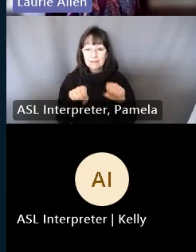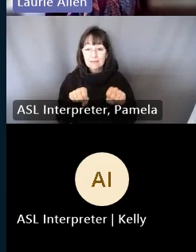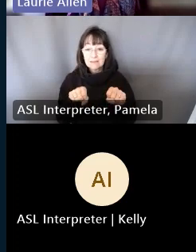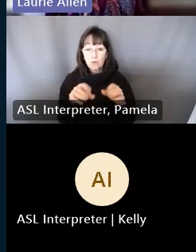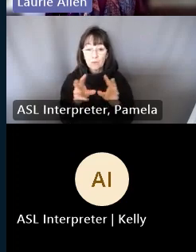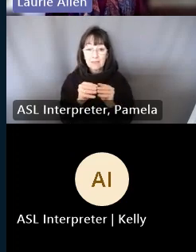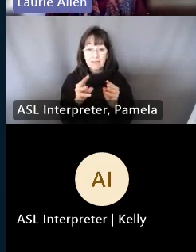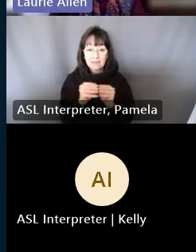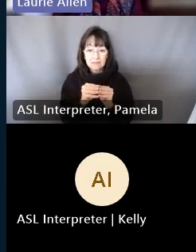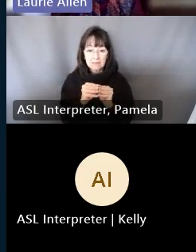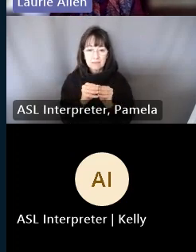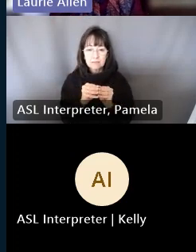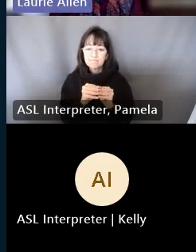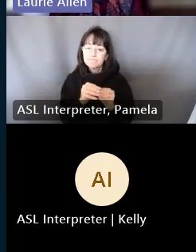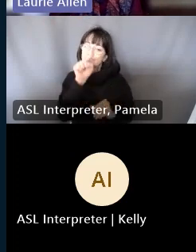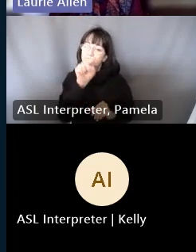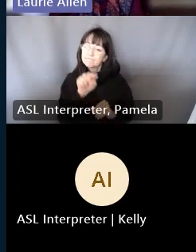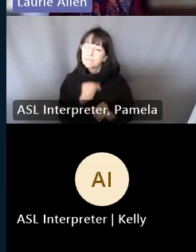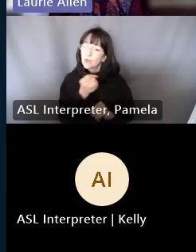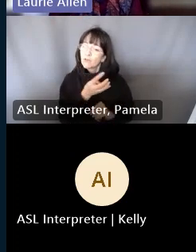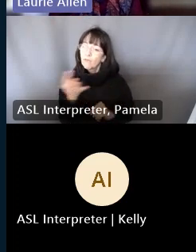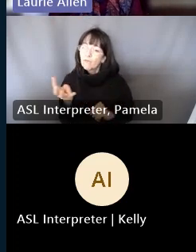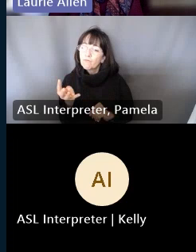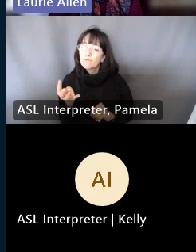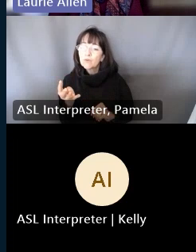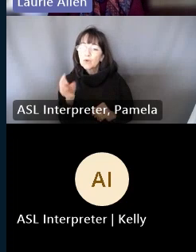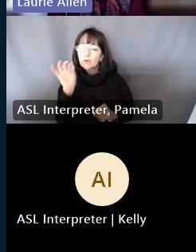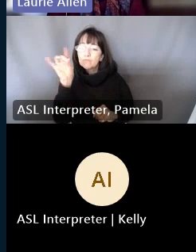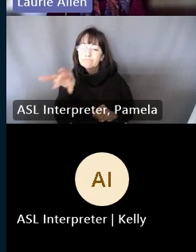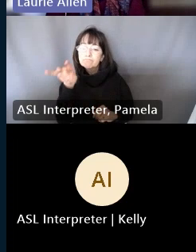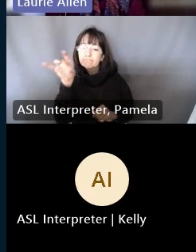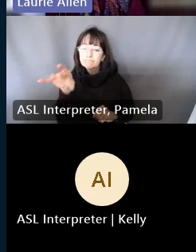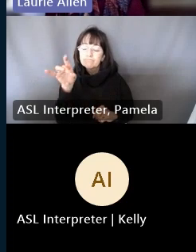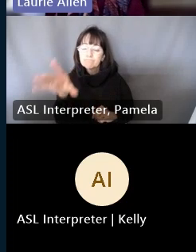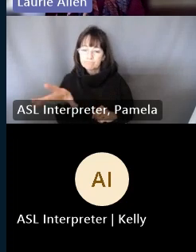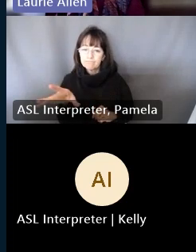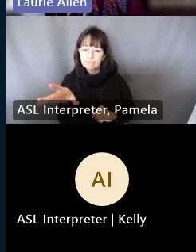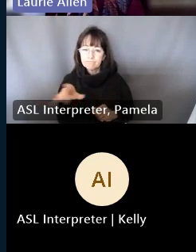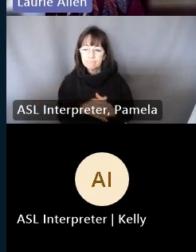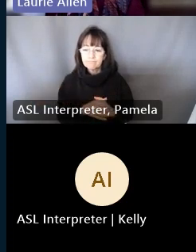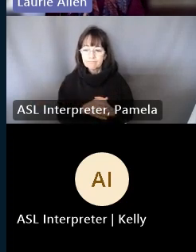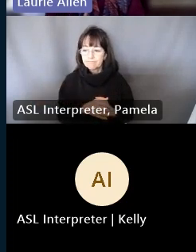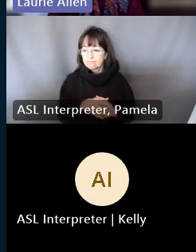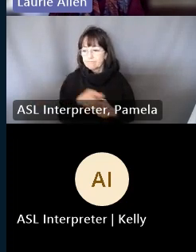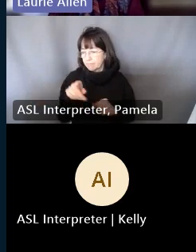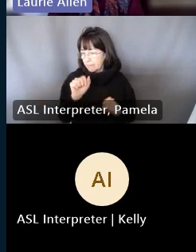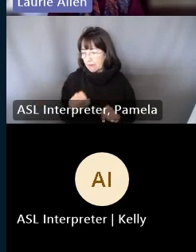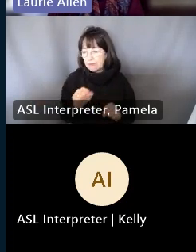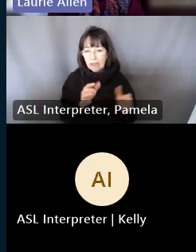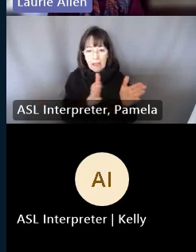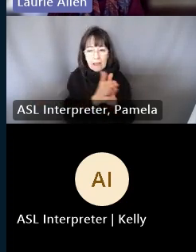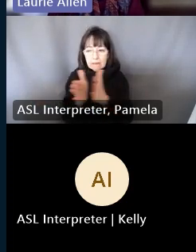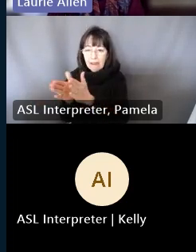And these are just a few tips and tricks for how to conduct accessible meetings. You know, you can always ask participants what kind of accommodation they need